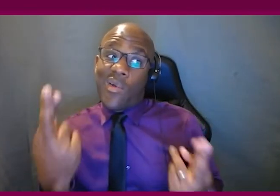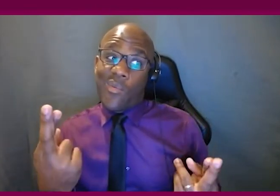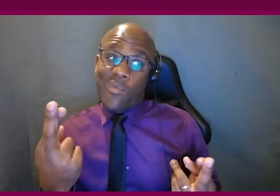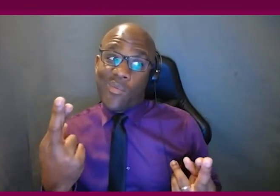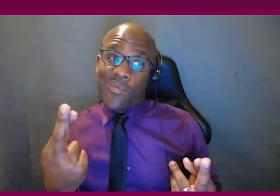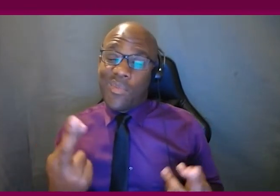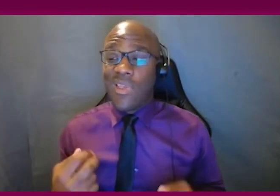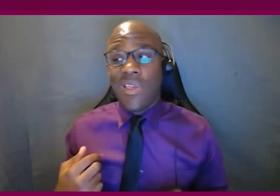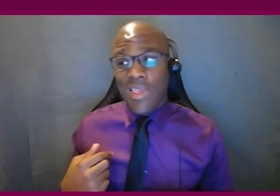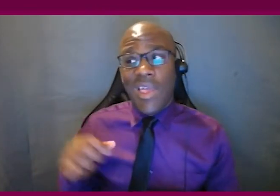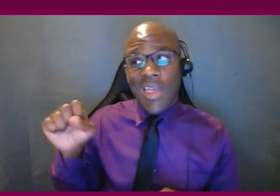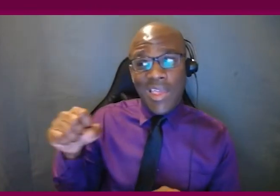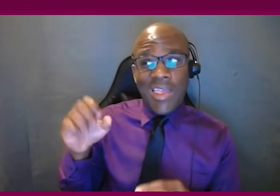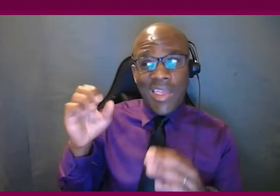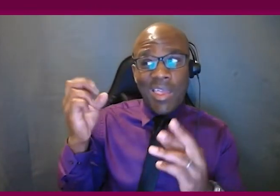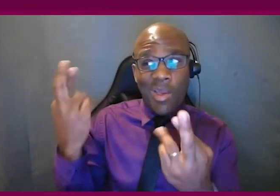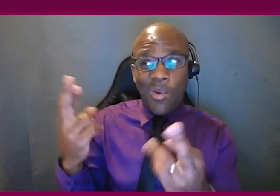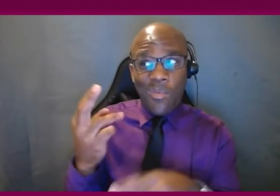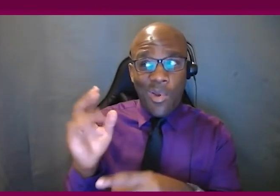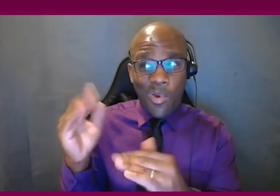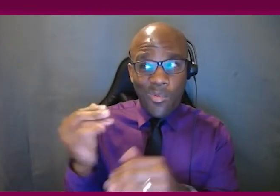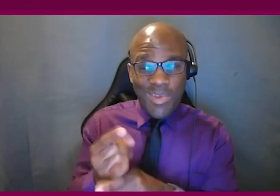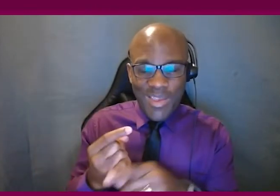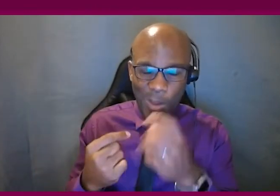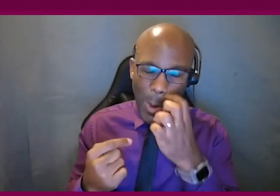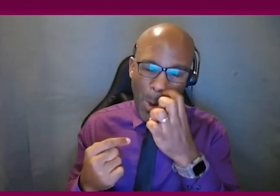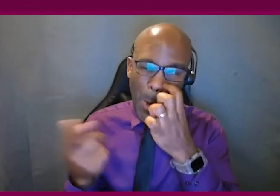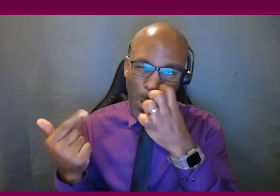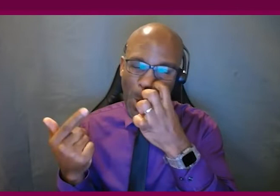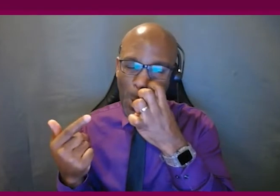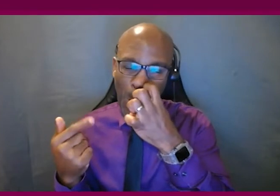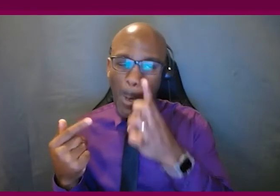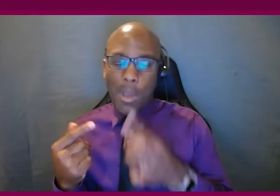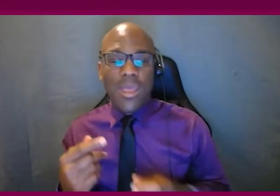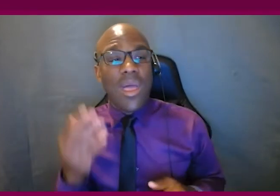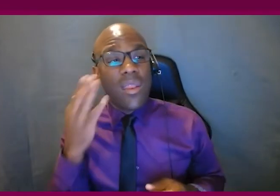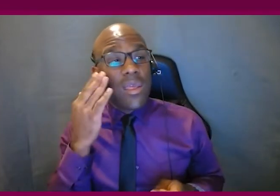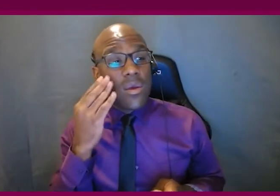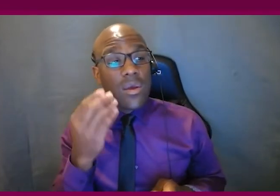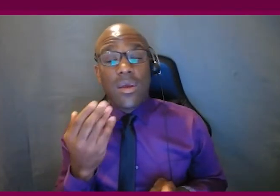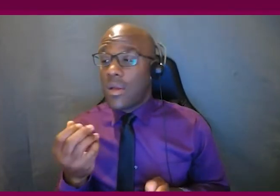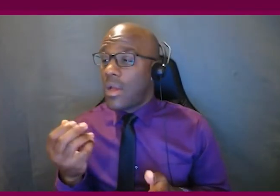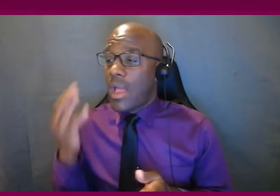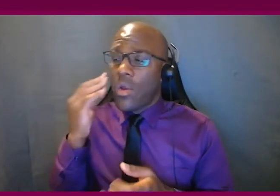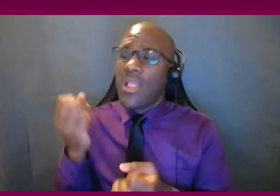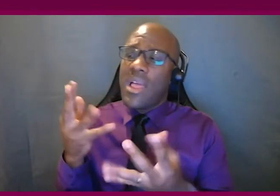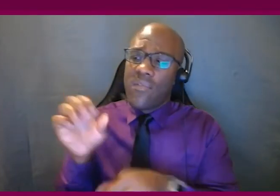a social model of disability. So for our listeners who might not know what those two models are, if you can discuss...